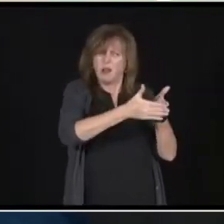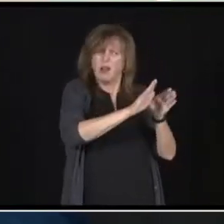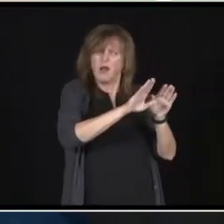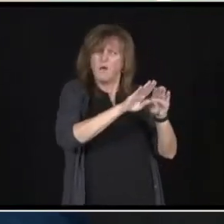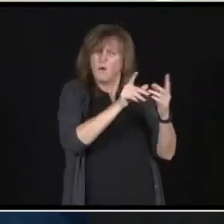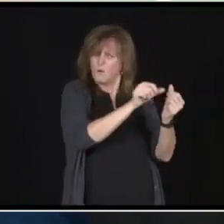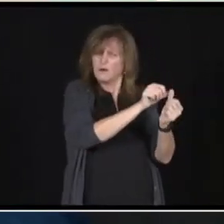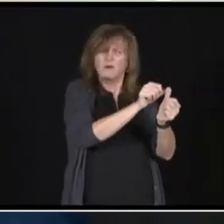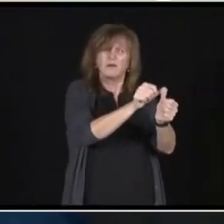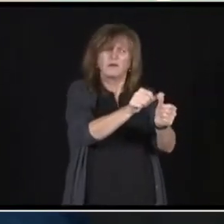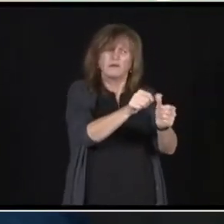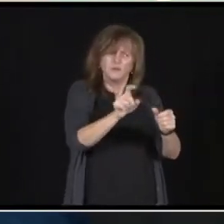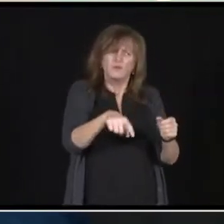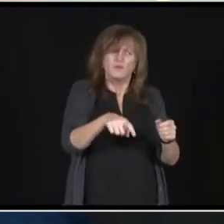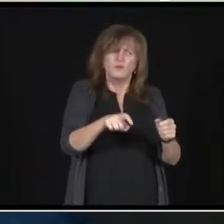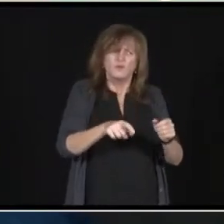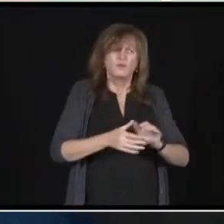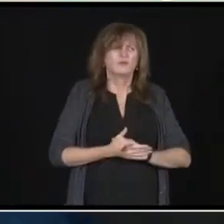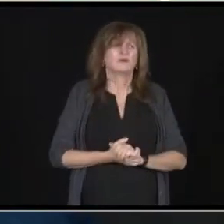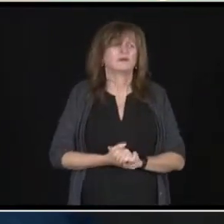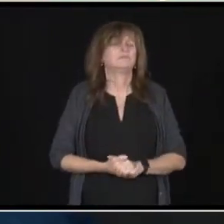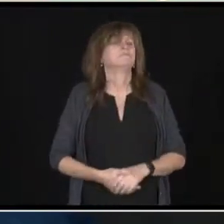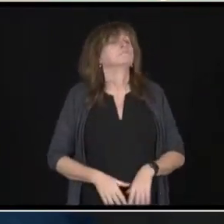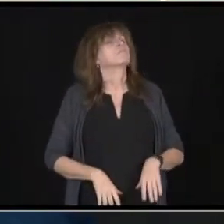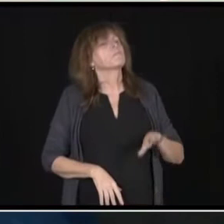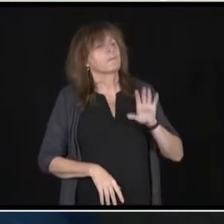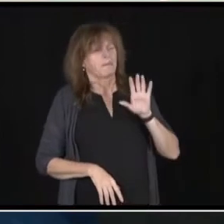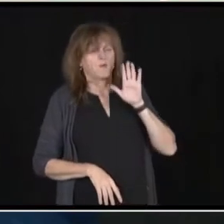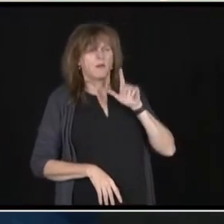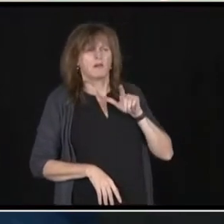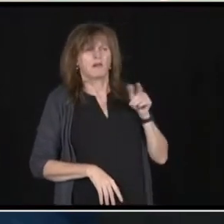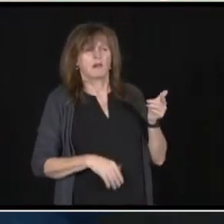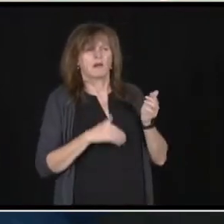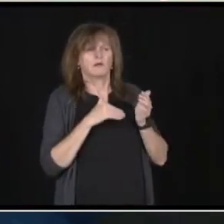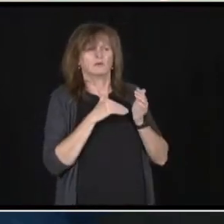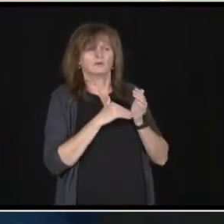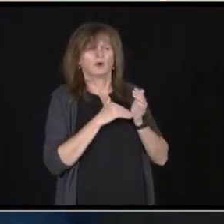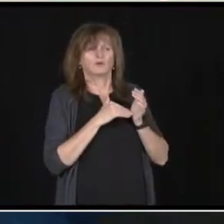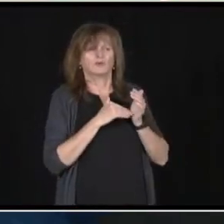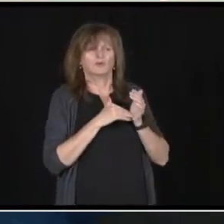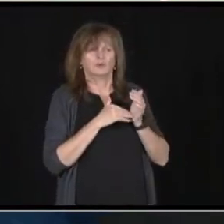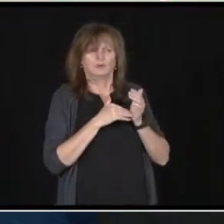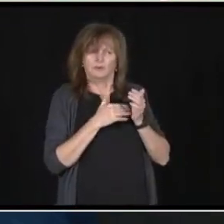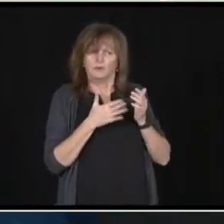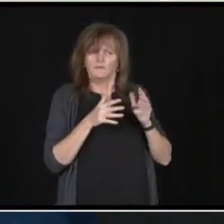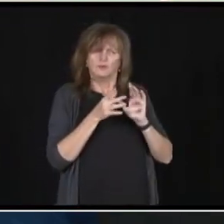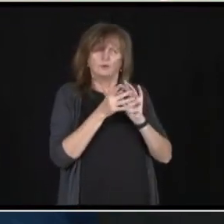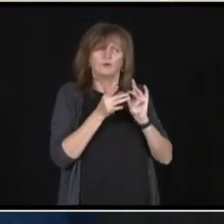Why not simply make masks mandatory engines allow them to stay open? I will hand us over to